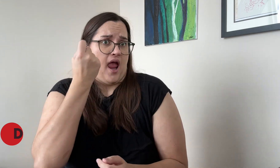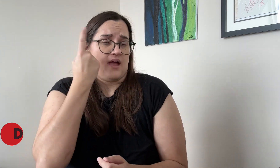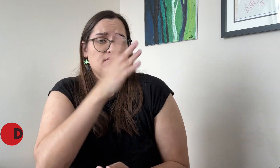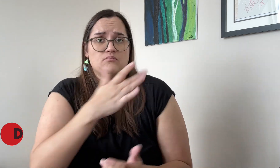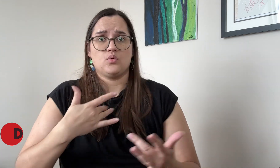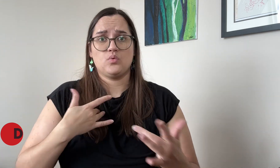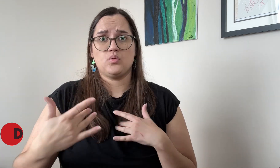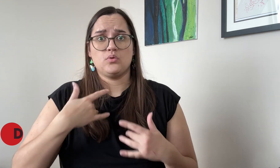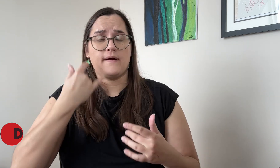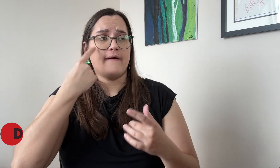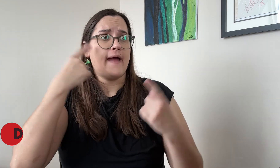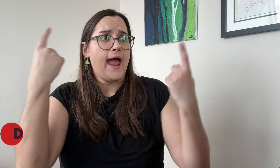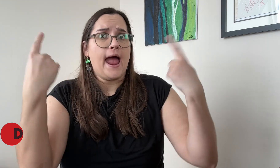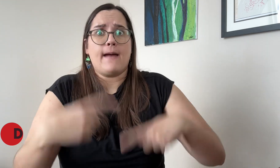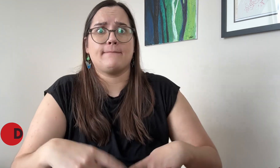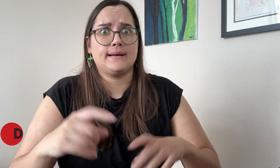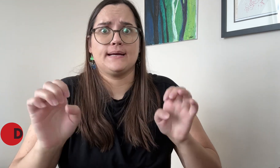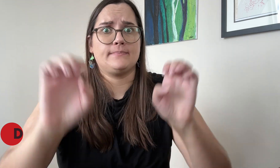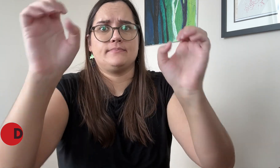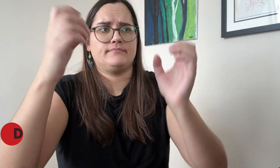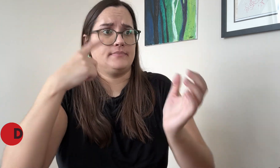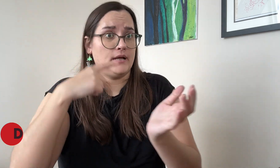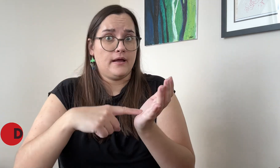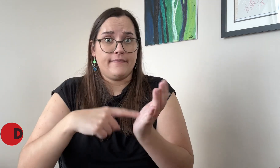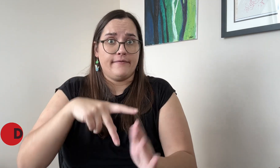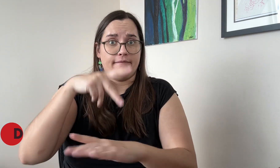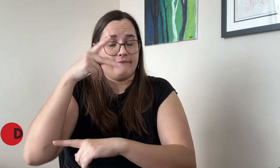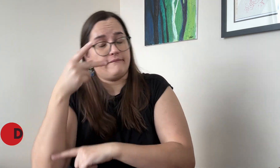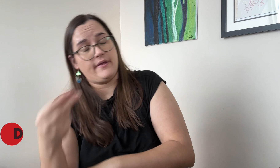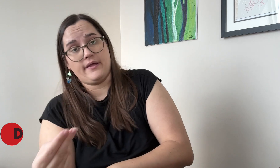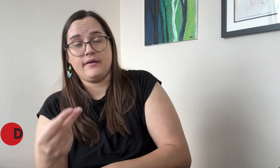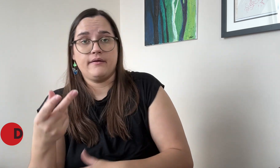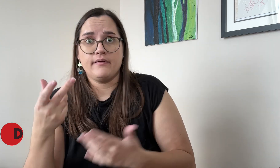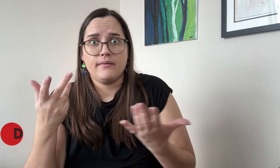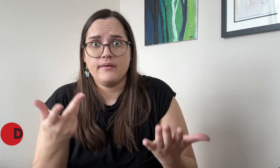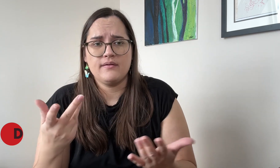unconscious. But I ask what the difference is between having